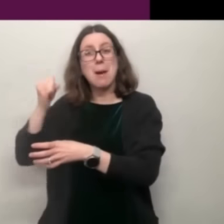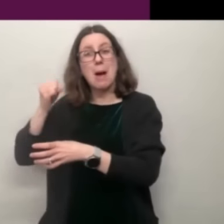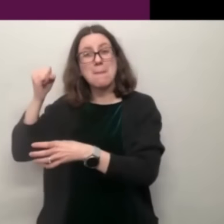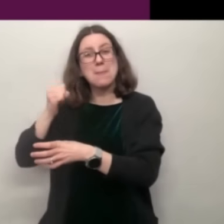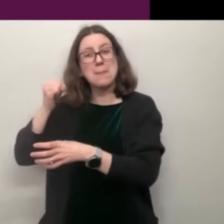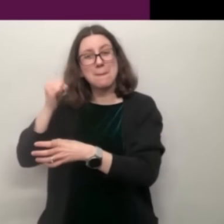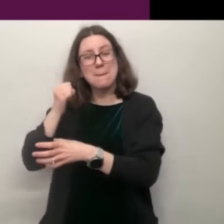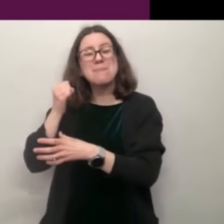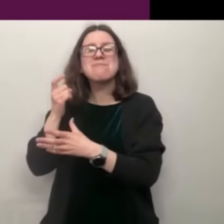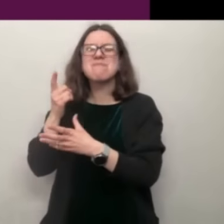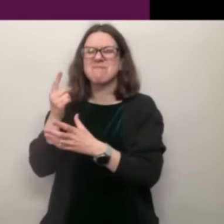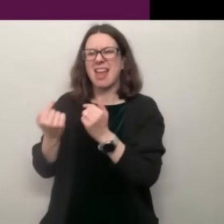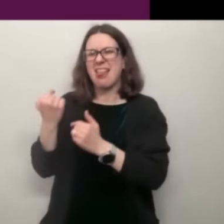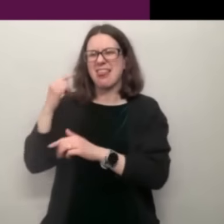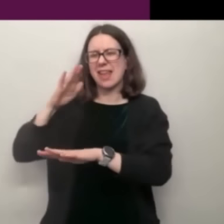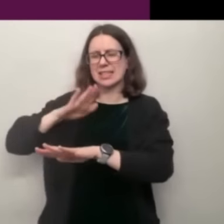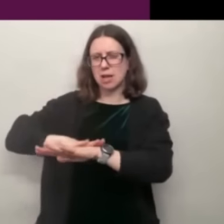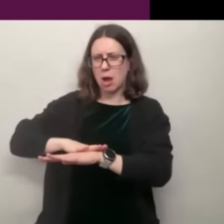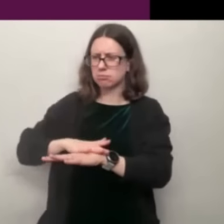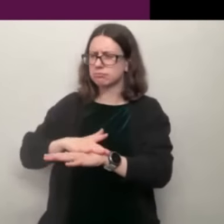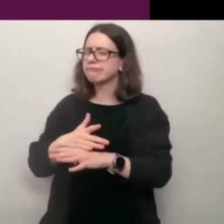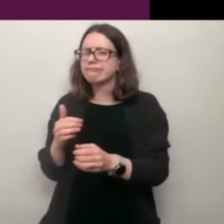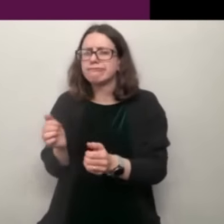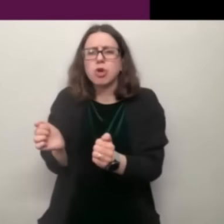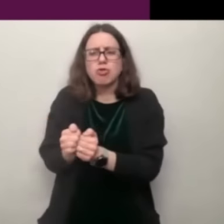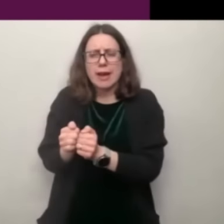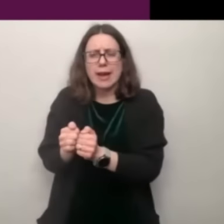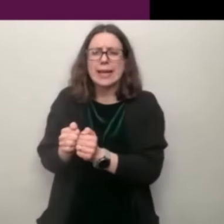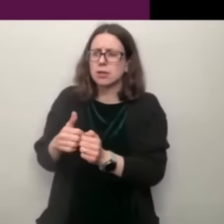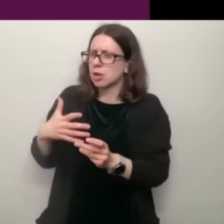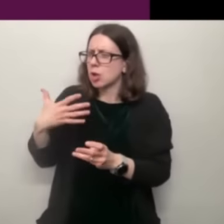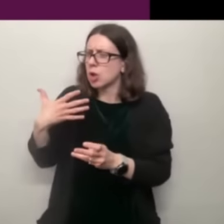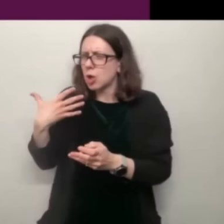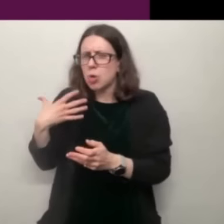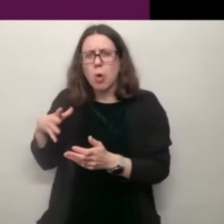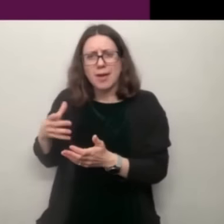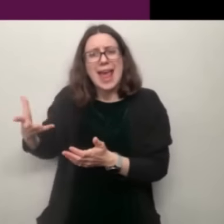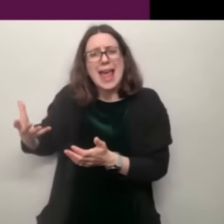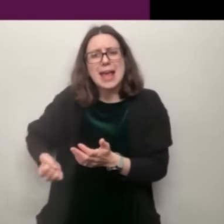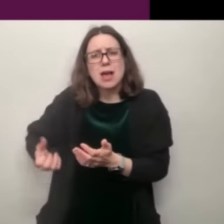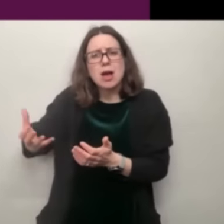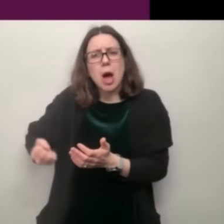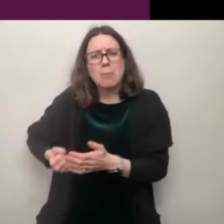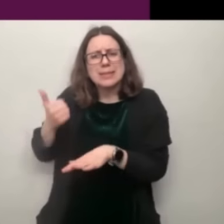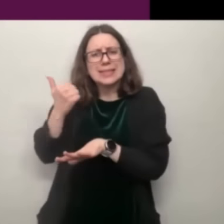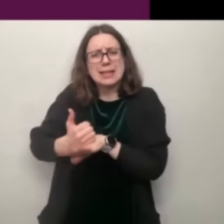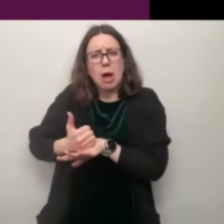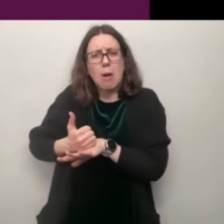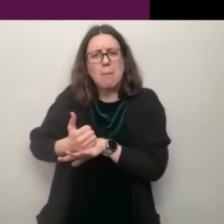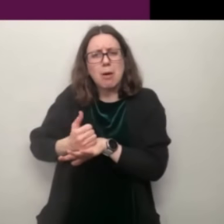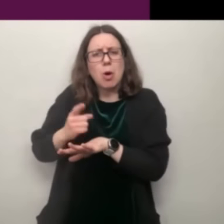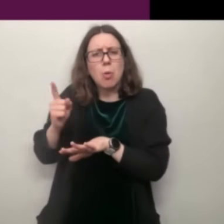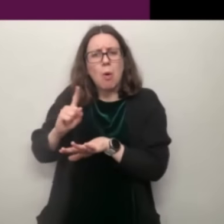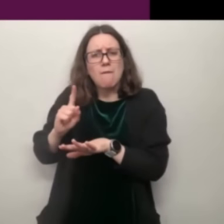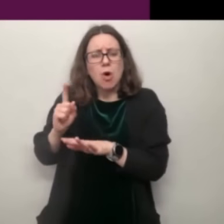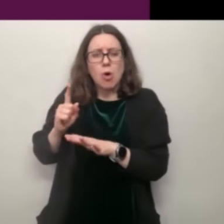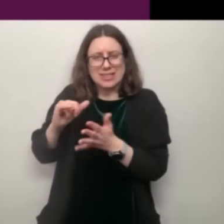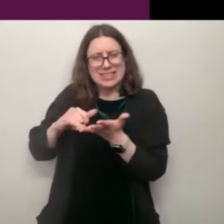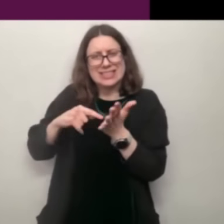to provide a lifetime income for the various shareholders. It was called the Tontine Inn. You can still visit it to this day.